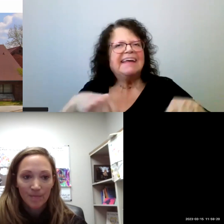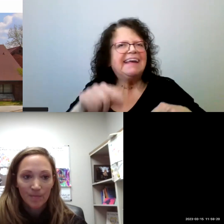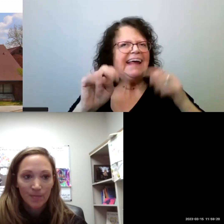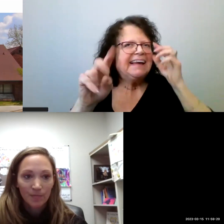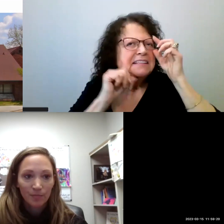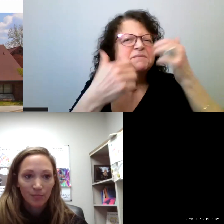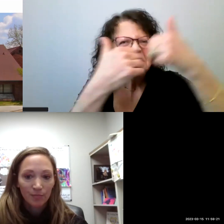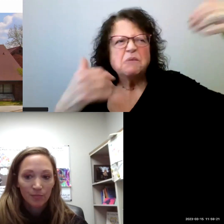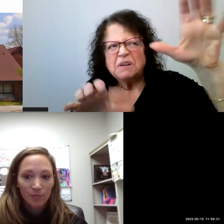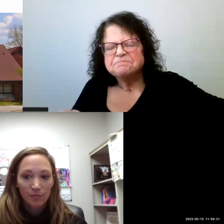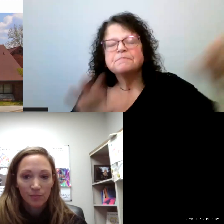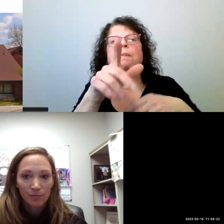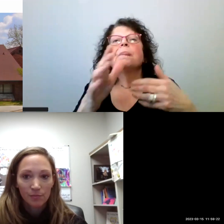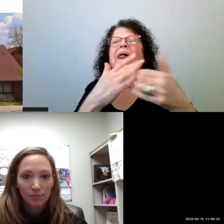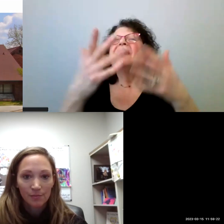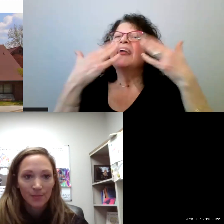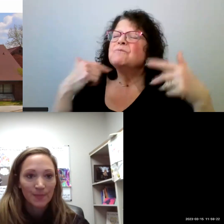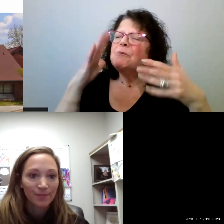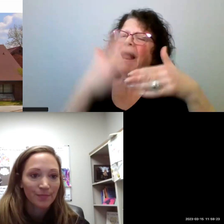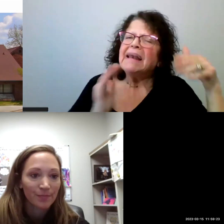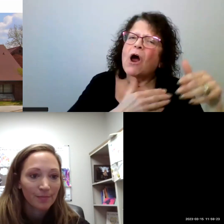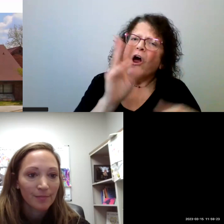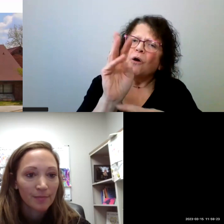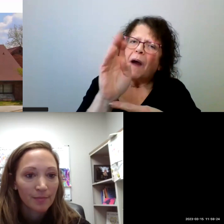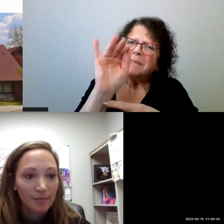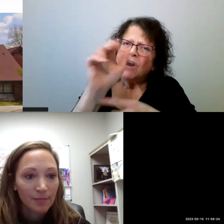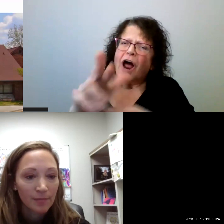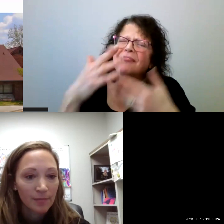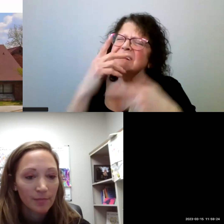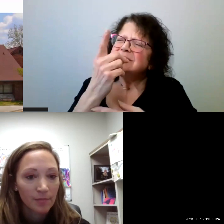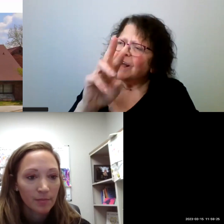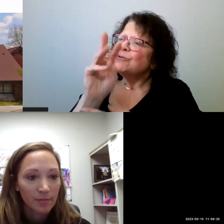And and we we're gonna end our Webinar here. Thank you, Dr. Weaver. Thank you for our panelists